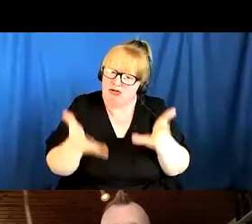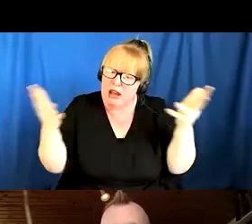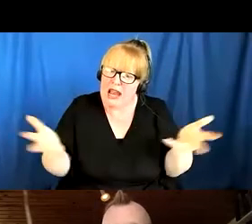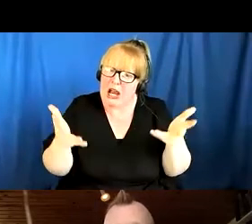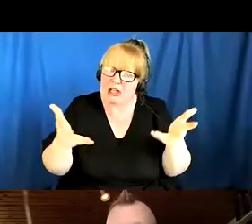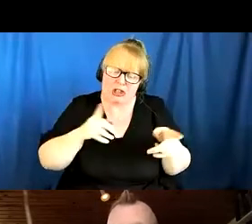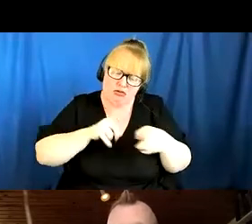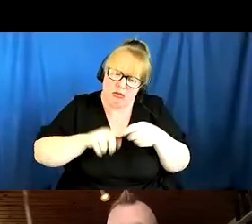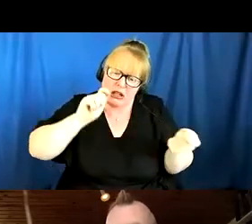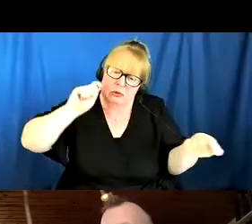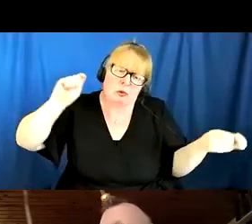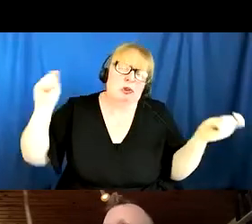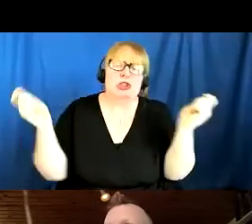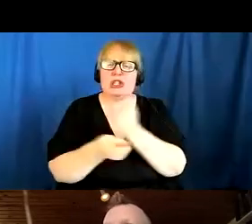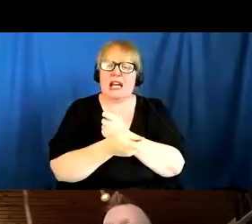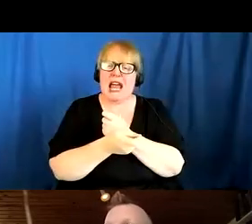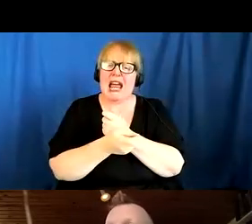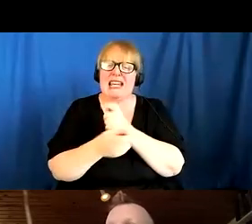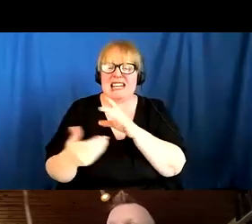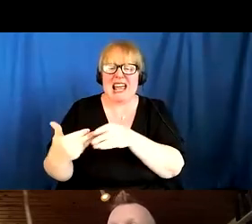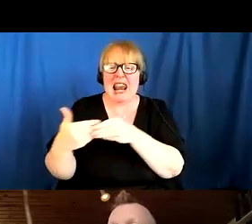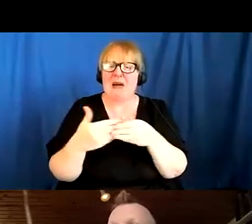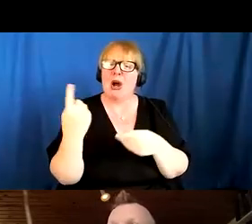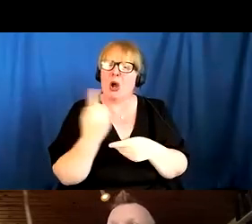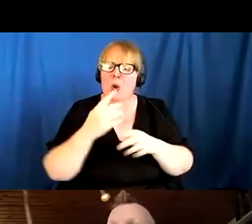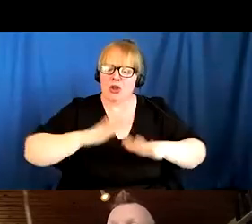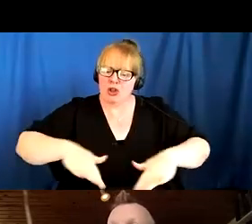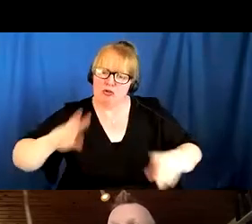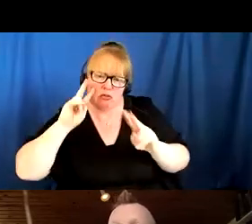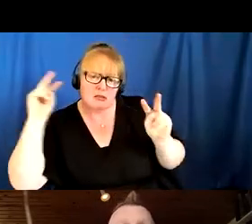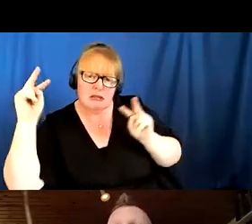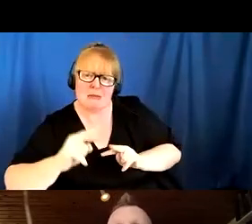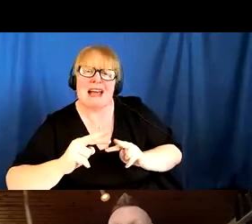kind of children lead perspective. And so, I worked with this